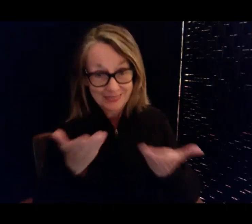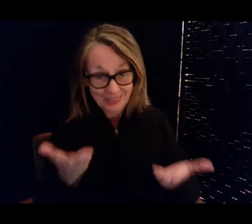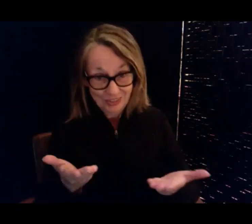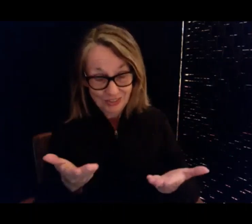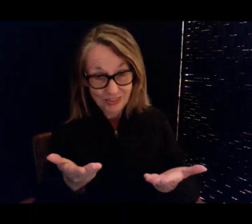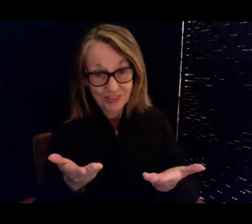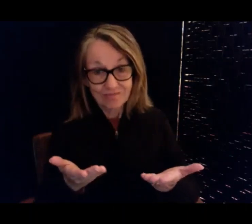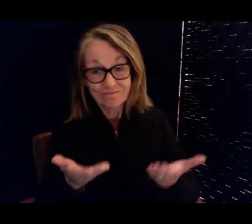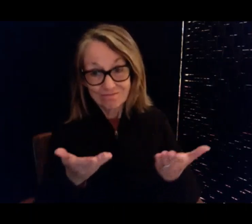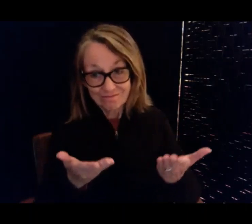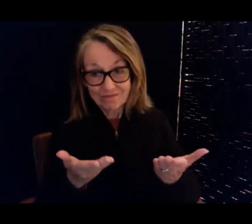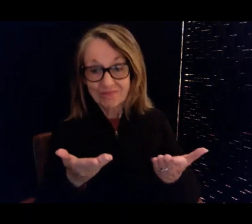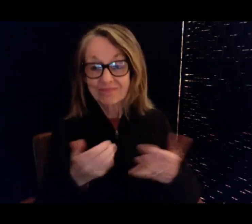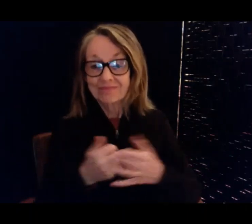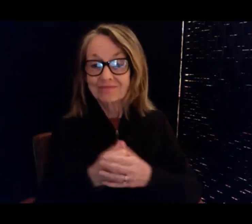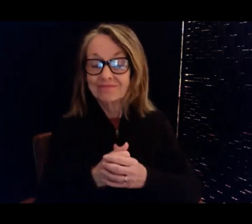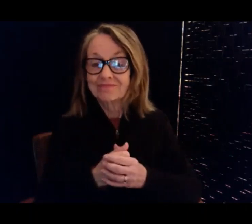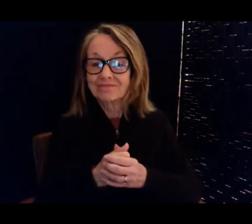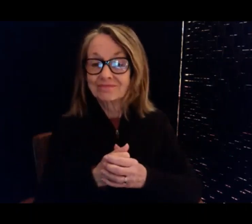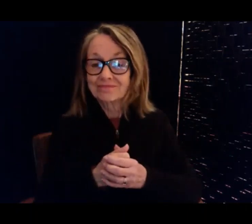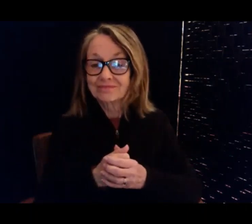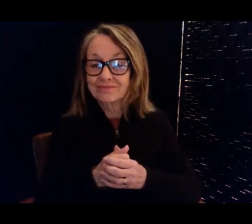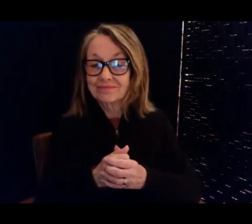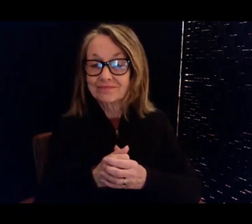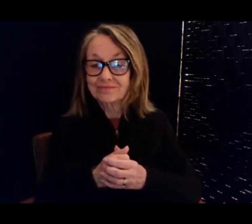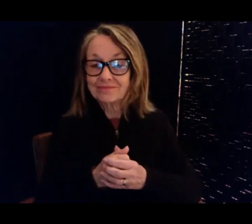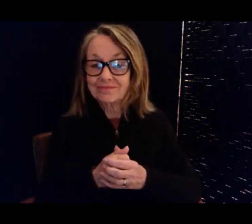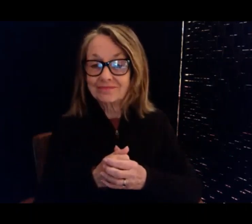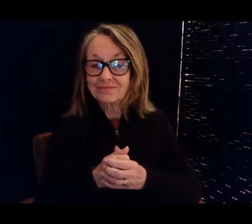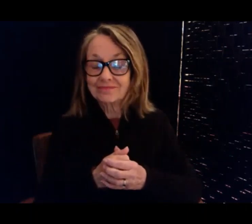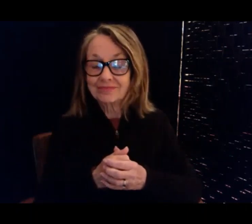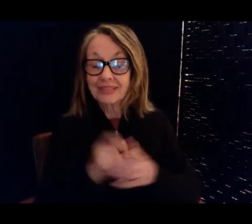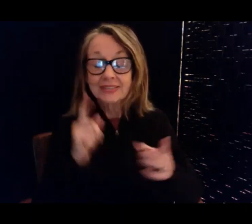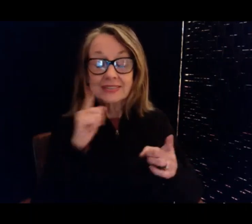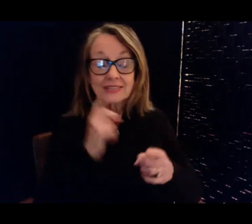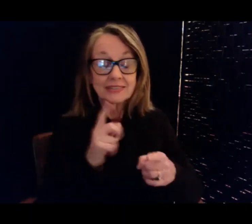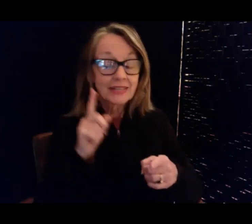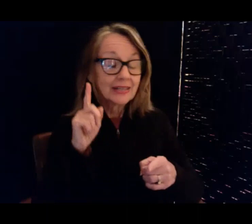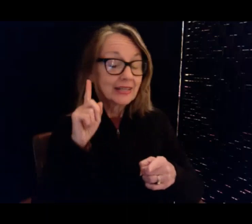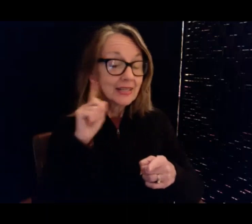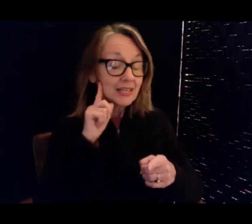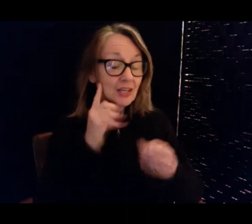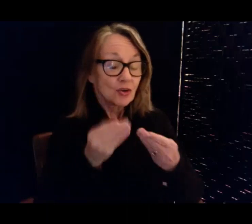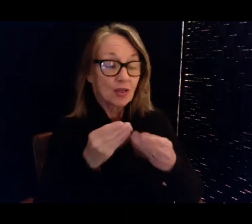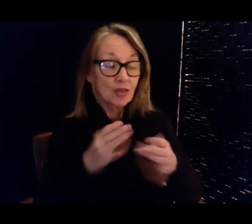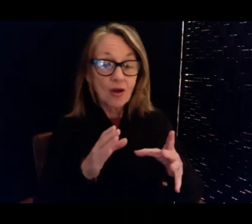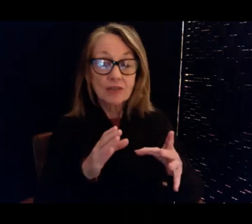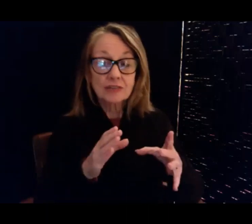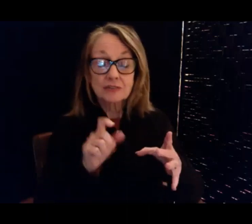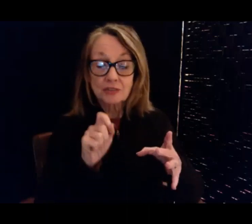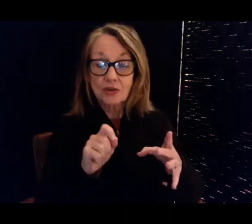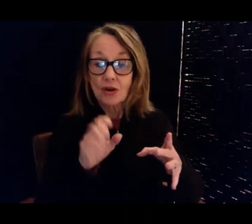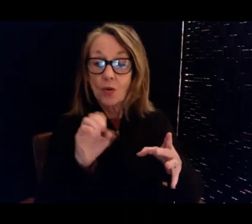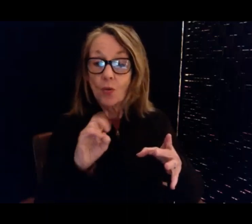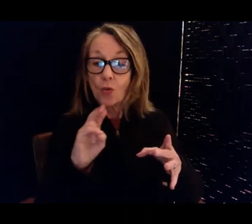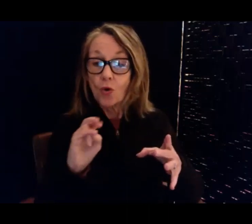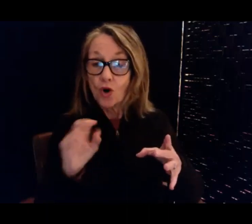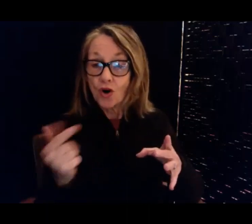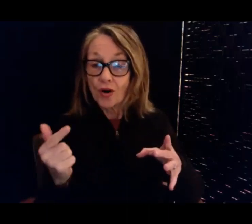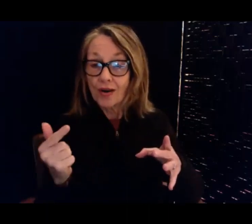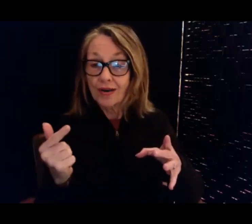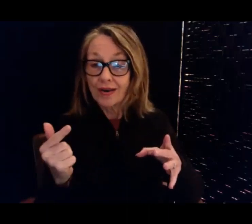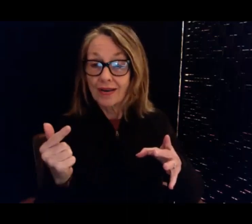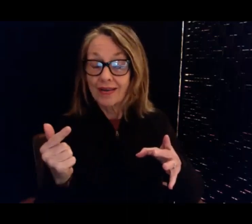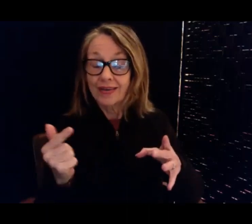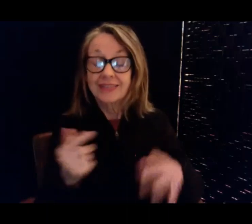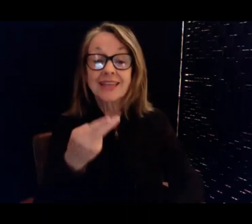you need okay hearingloss.org is the HLAA website and if you go to slash